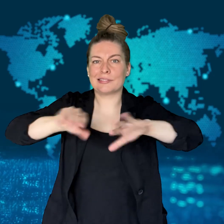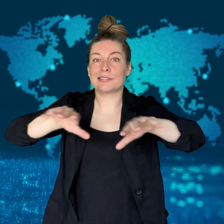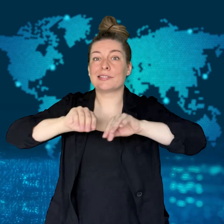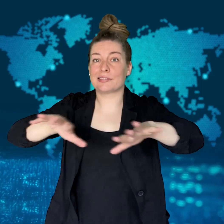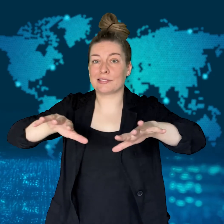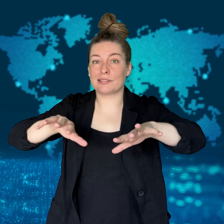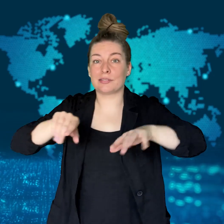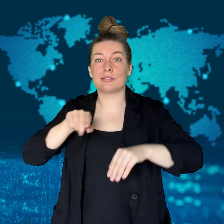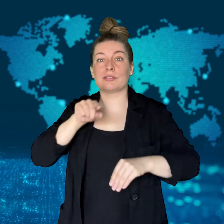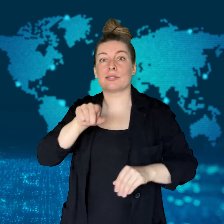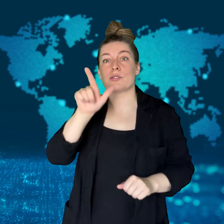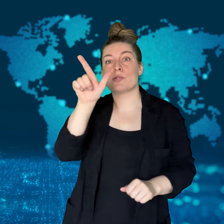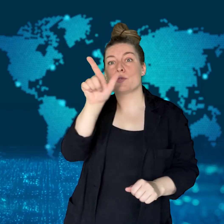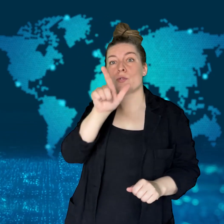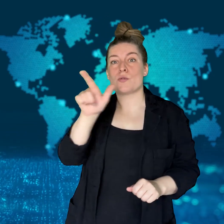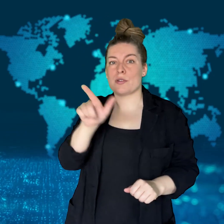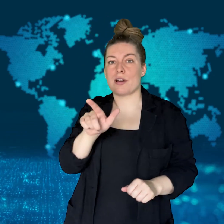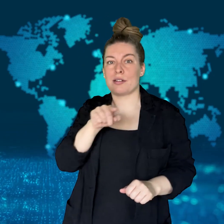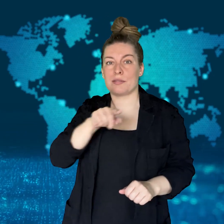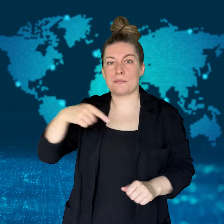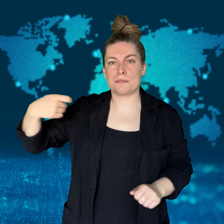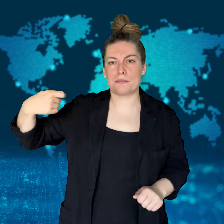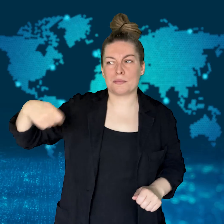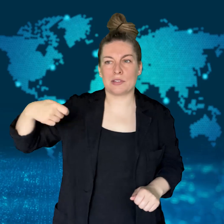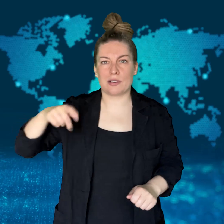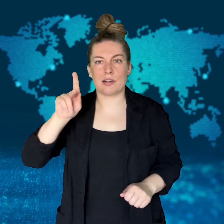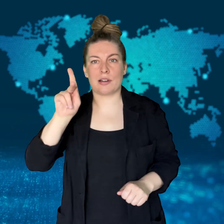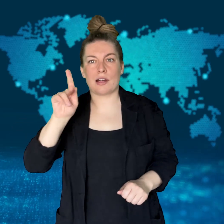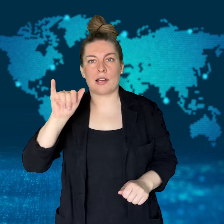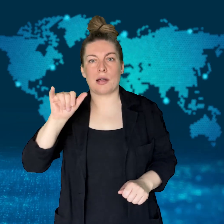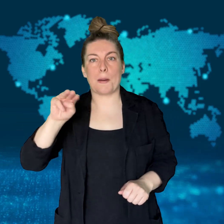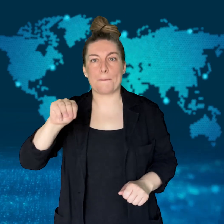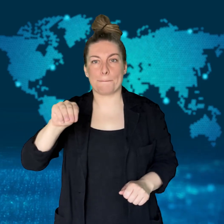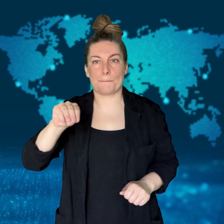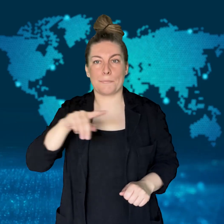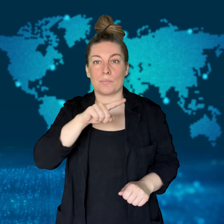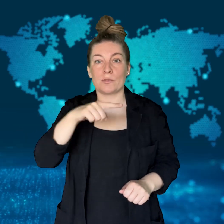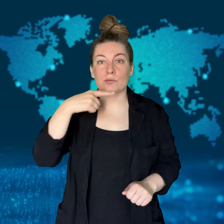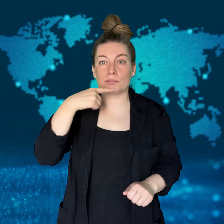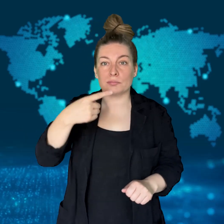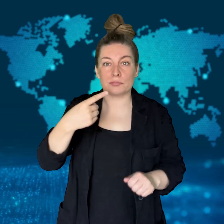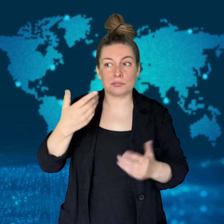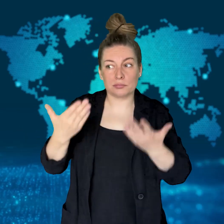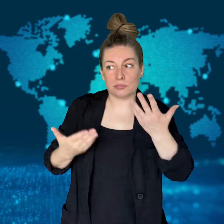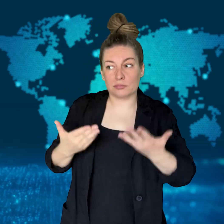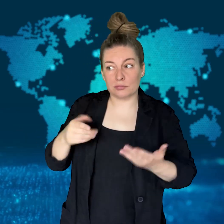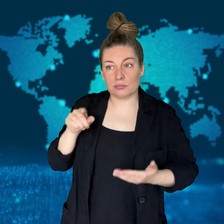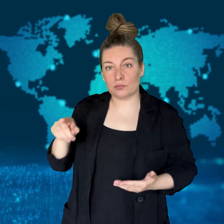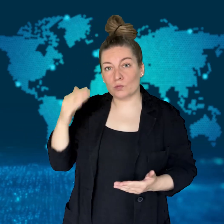North Korea's President Kim said the dumping of trash would resume